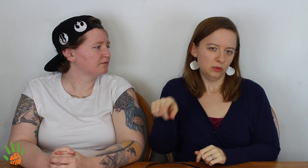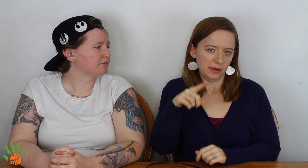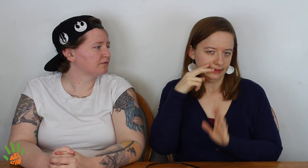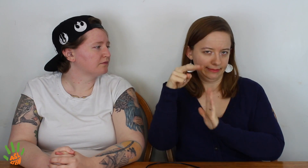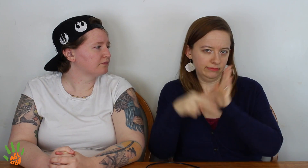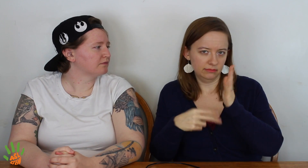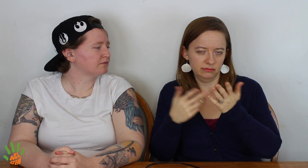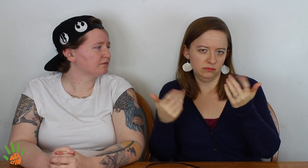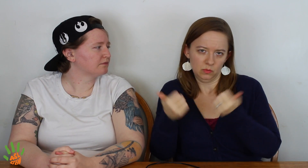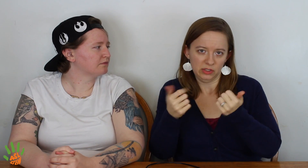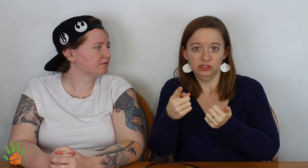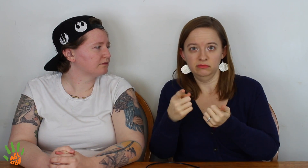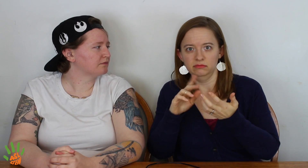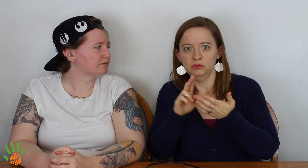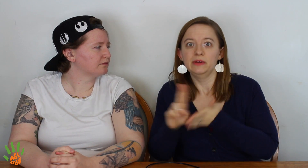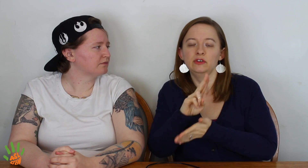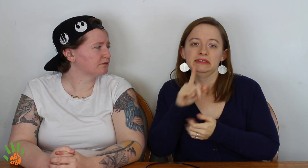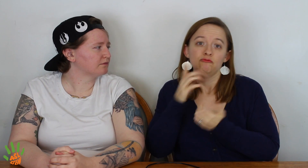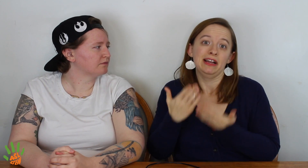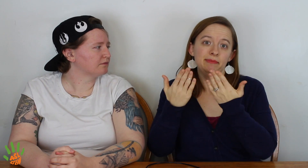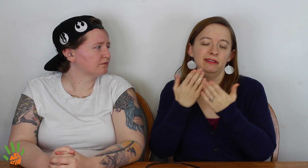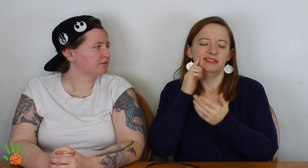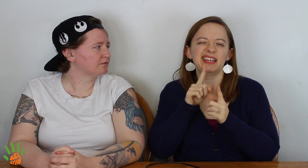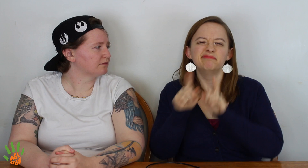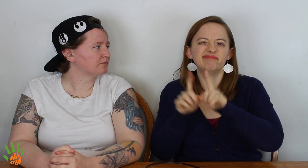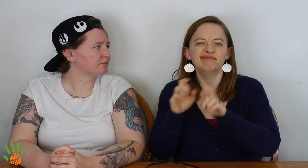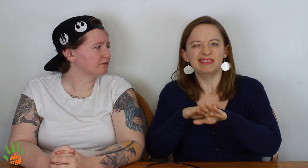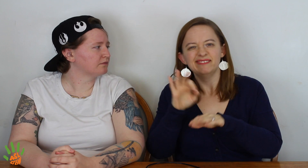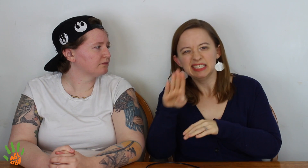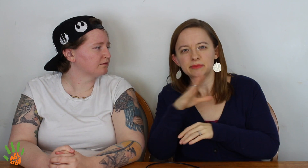So you guys can read it and figure out which university people recommend.